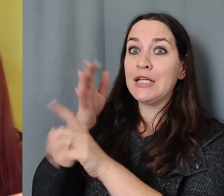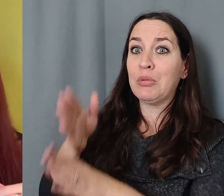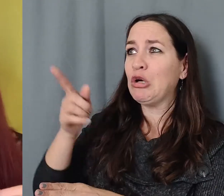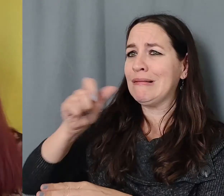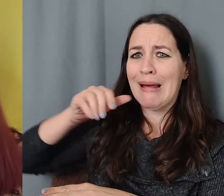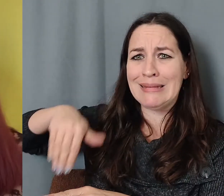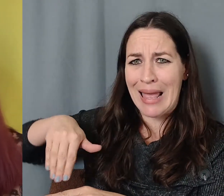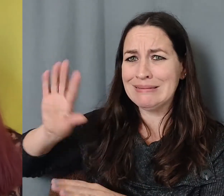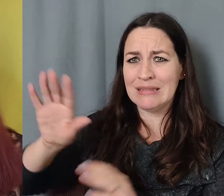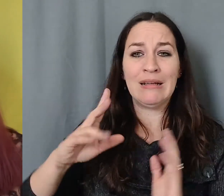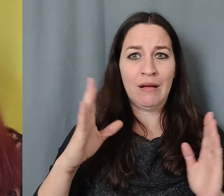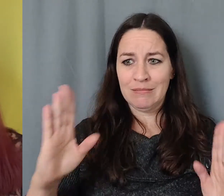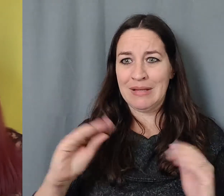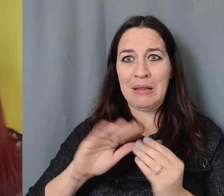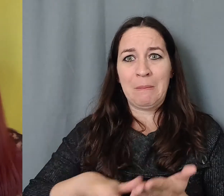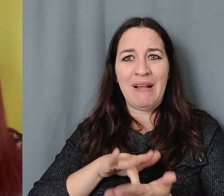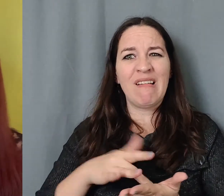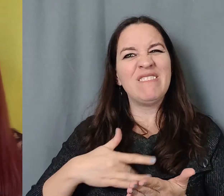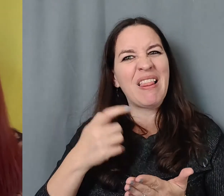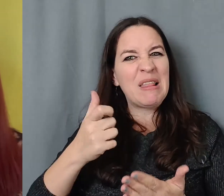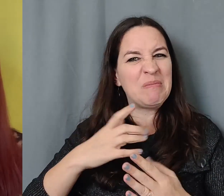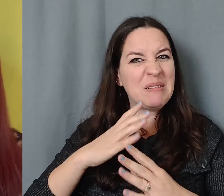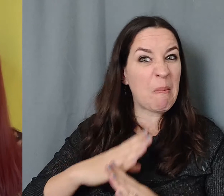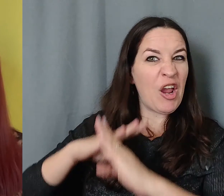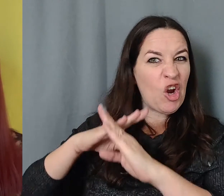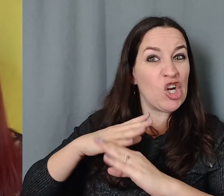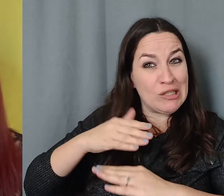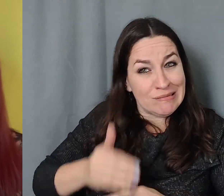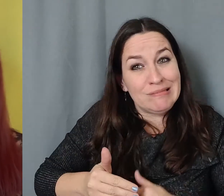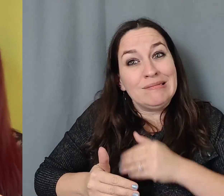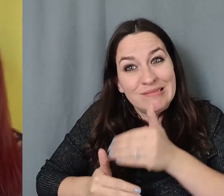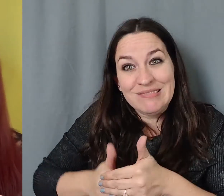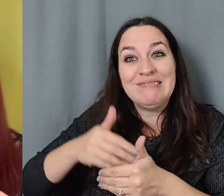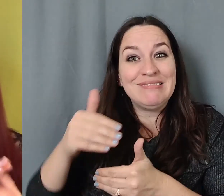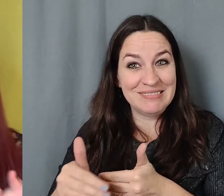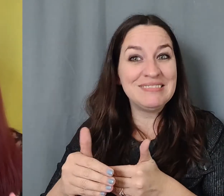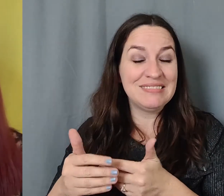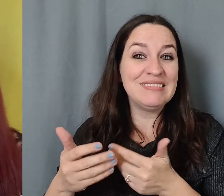It's kind of when you had to push through some of those barriers, some of those longer-term barriers, you know, I call it the gravity of the past,